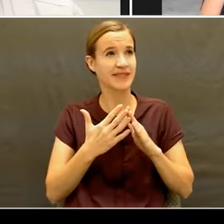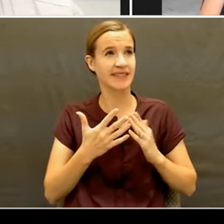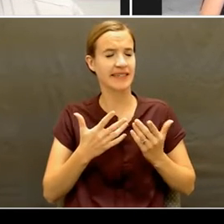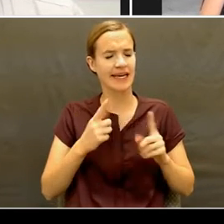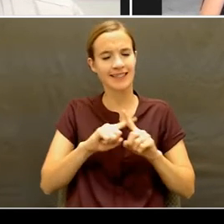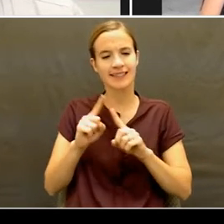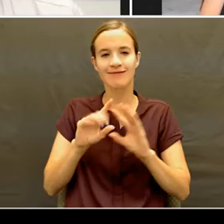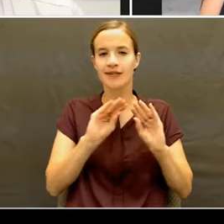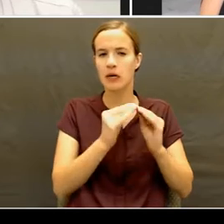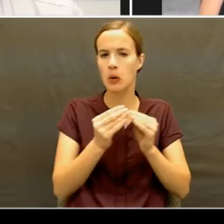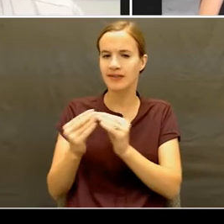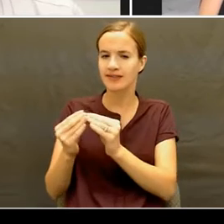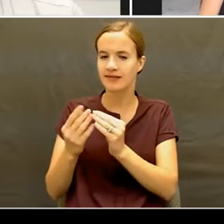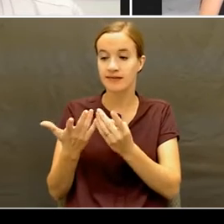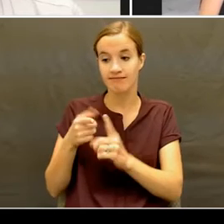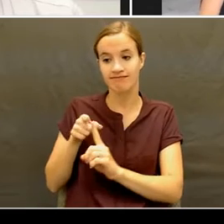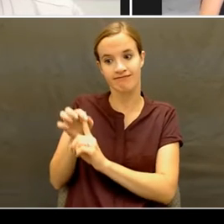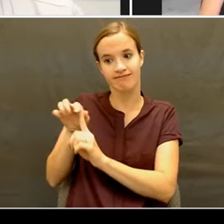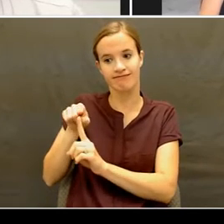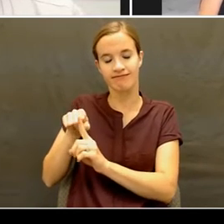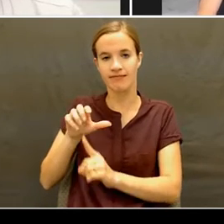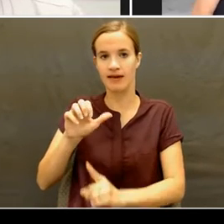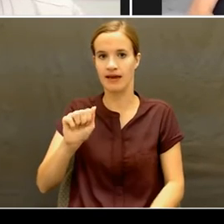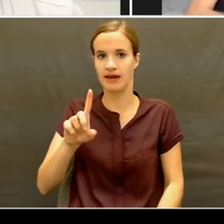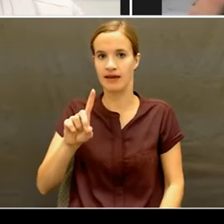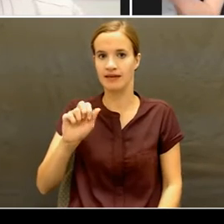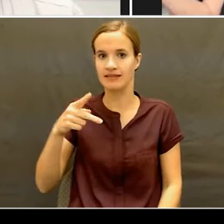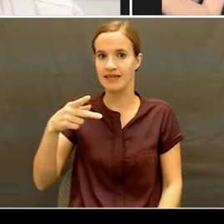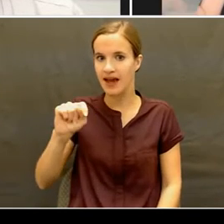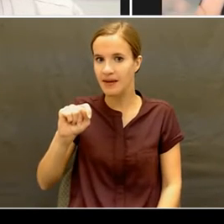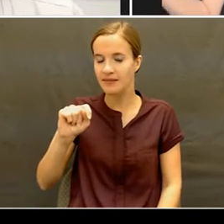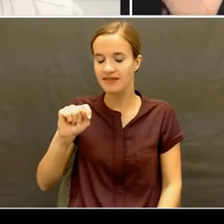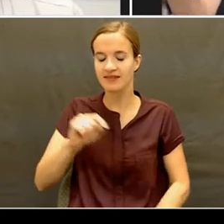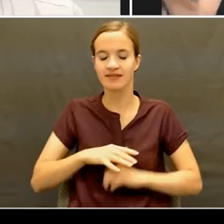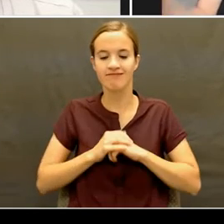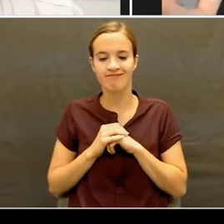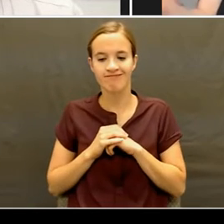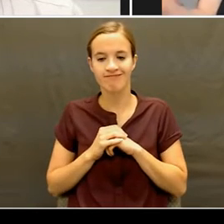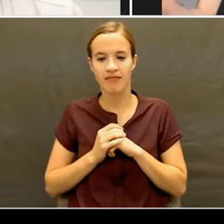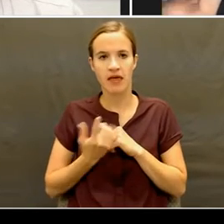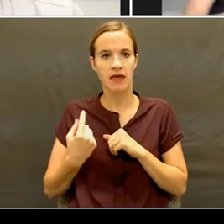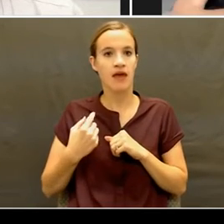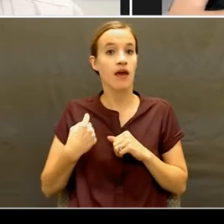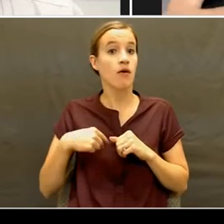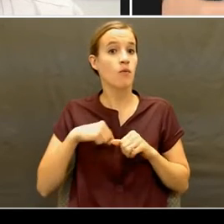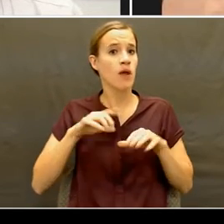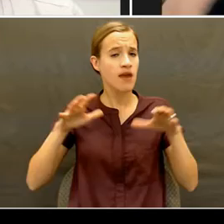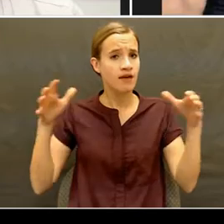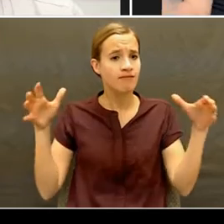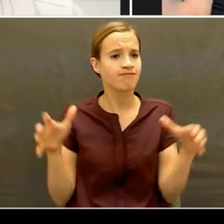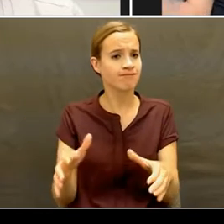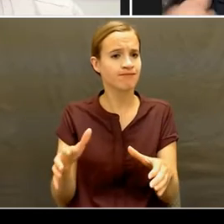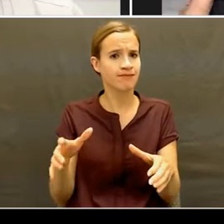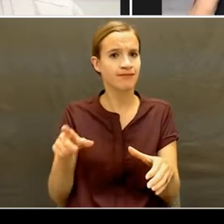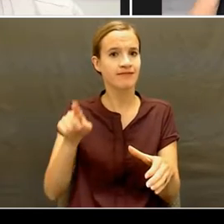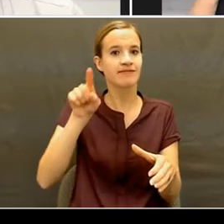especially Adapt. When, when they wanted to, we were saying, Oh, this, epilepsy is not a